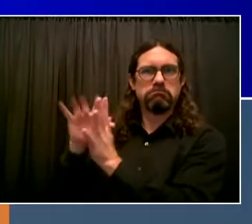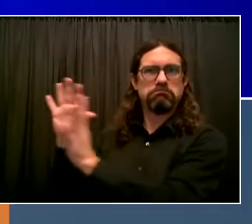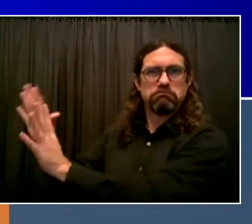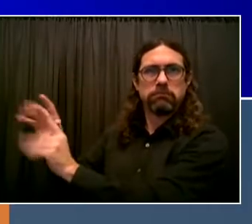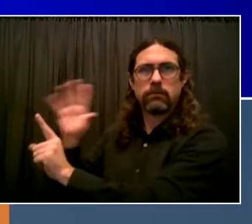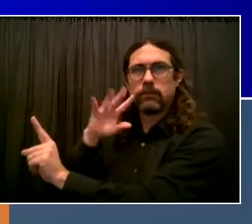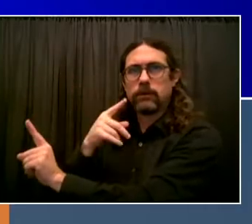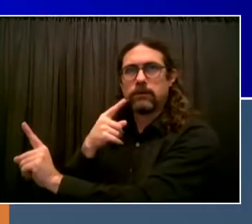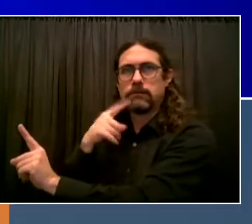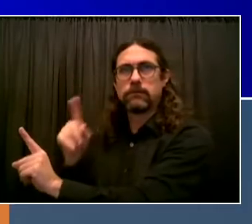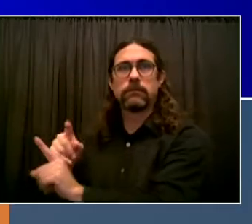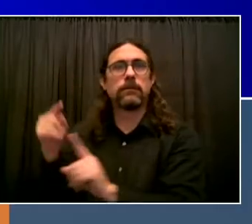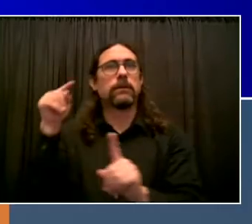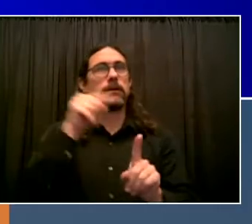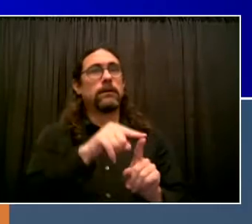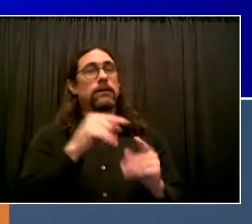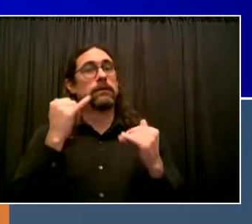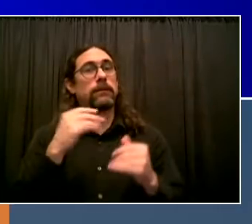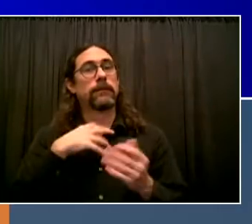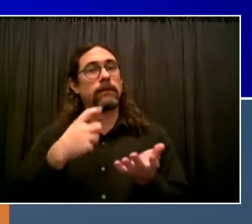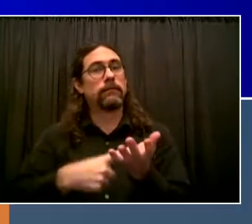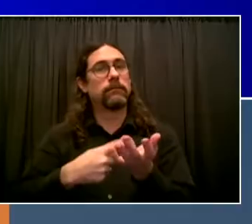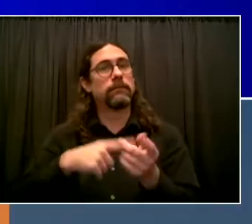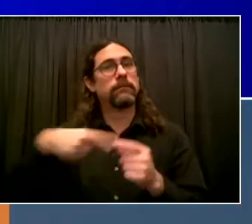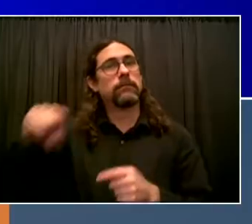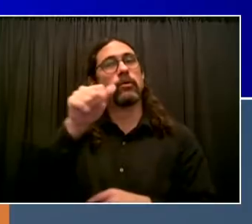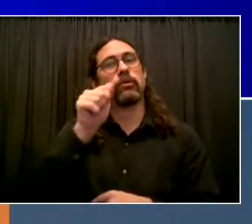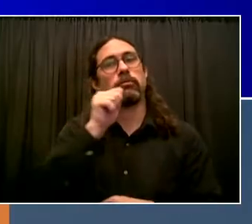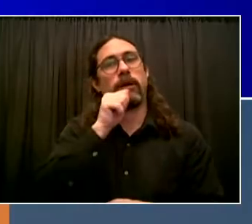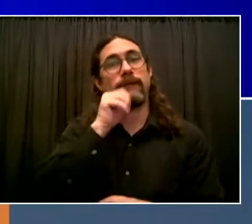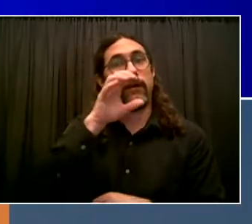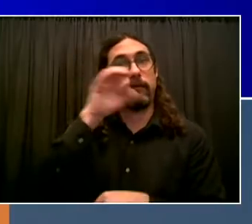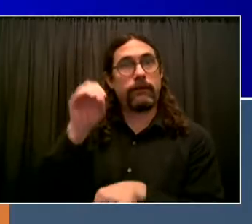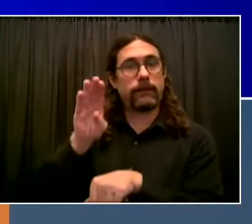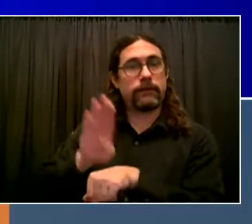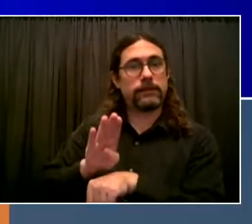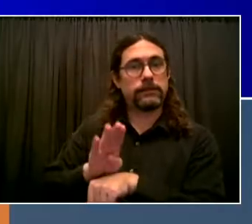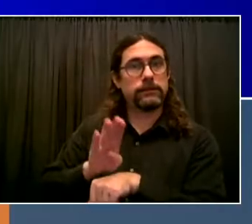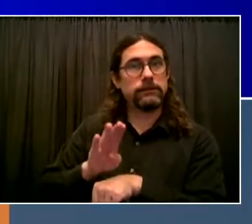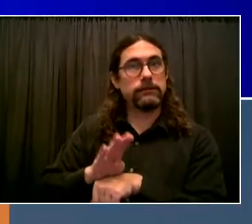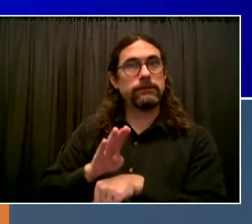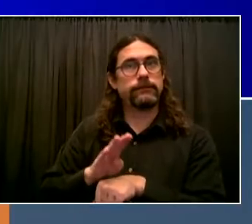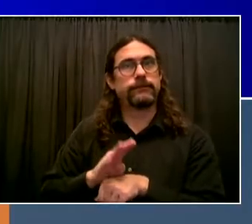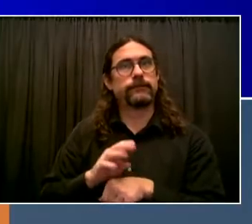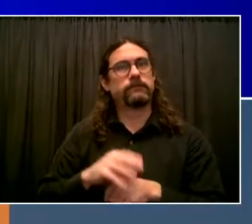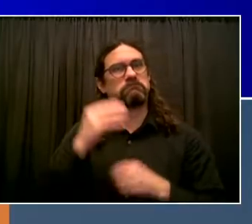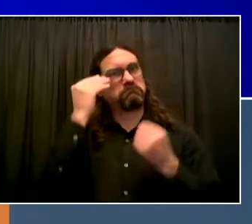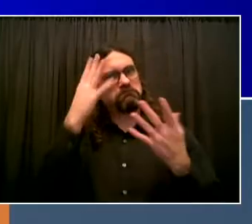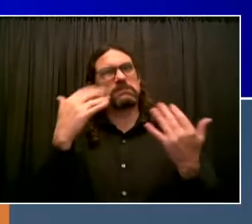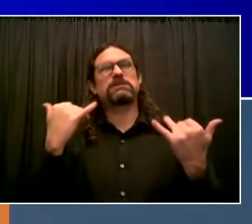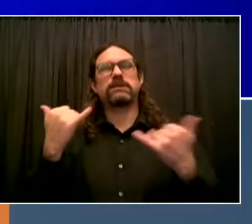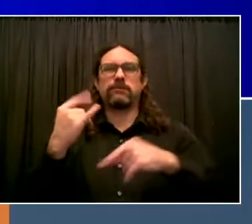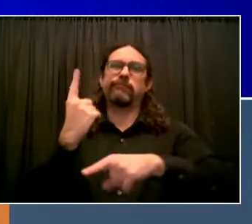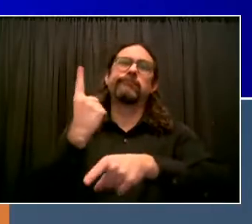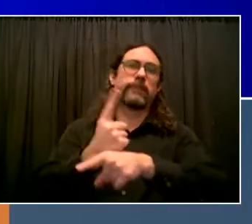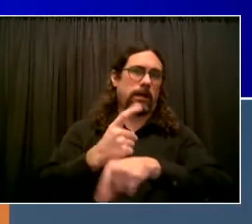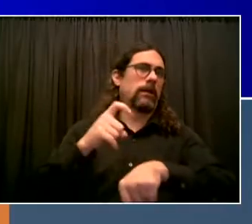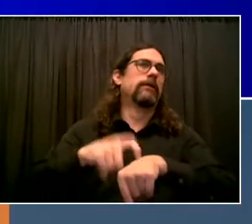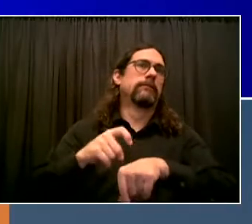COMMISSIONER IN A MOMENT AND HE WILL BE ISSUING A COMMISSIONERS ORDER. FOR ALL PRIVATE SECTOR EMPLOYERS